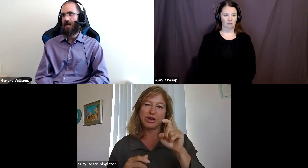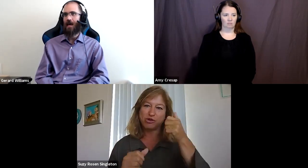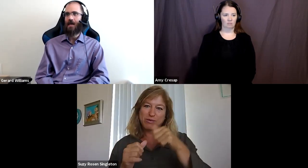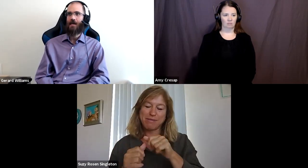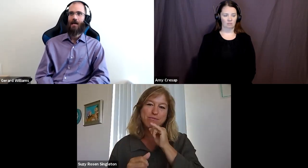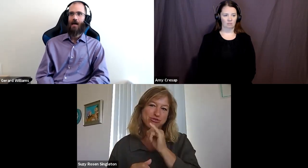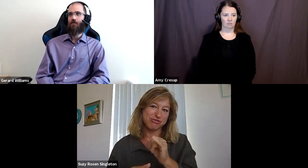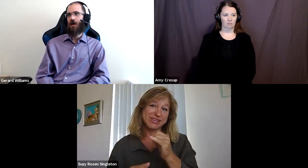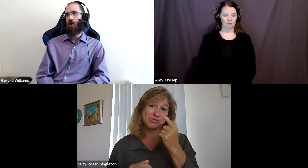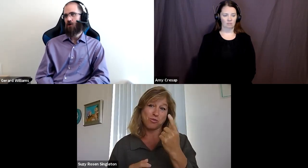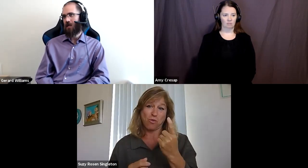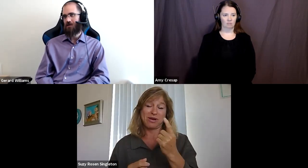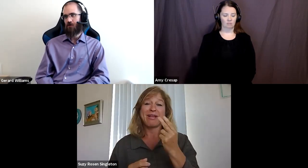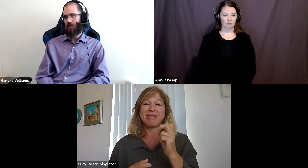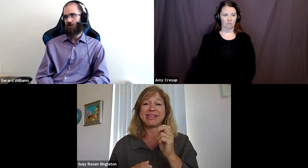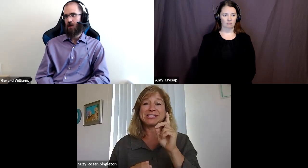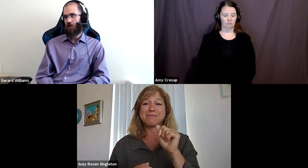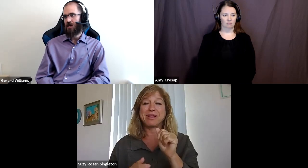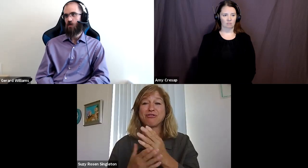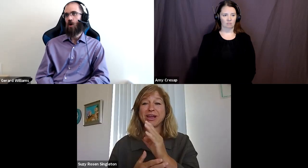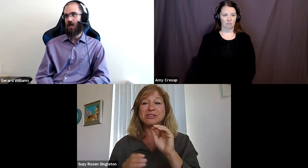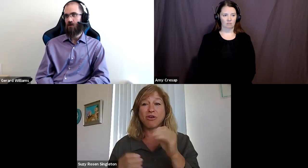today. But all you need to really remember is one,